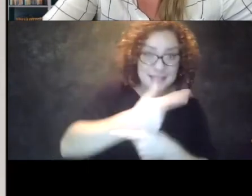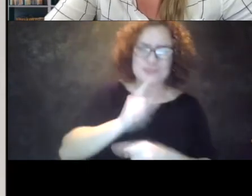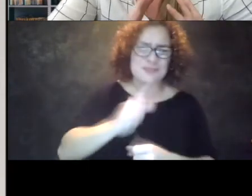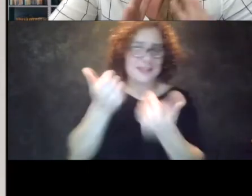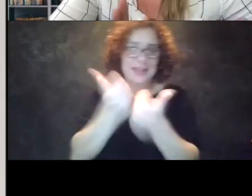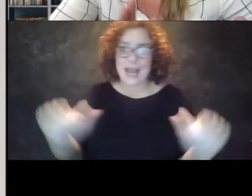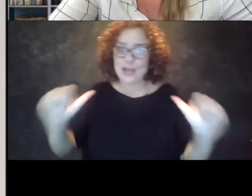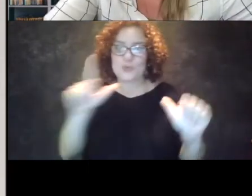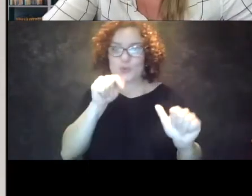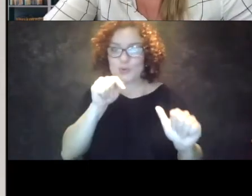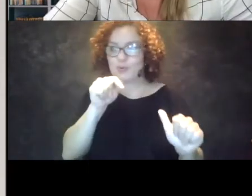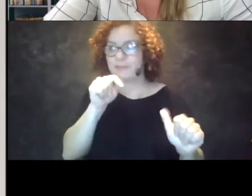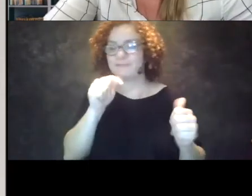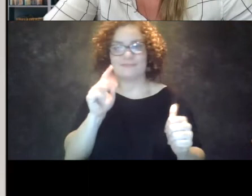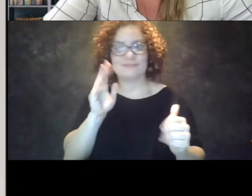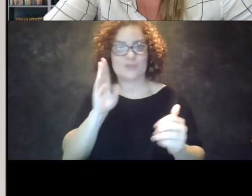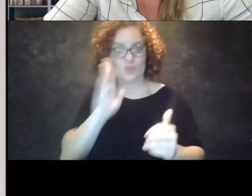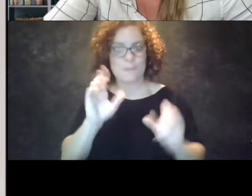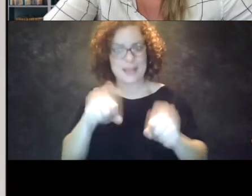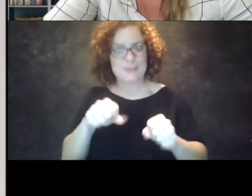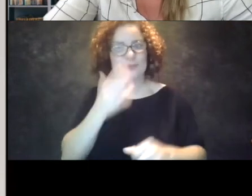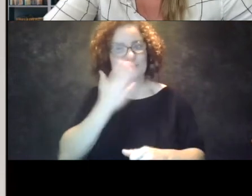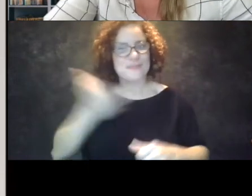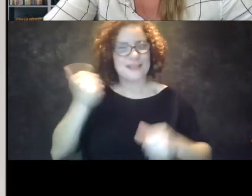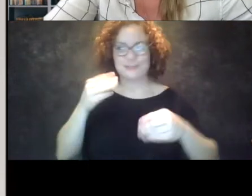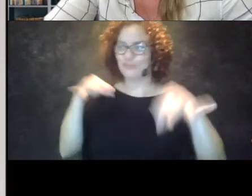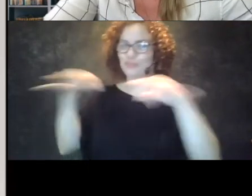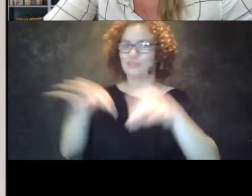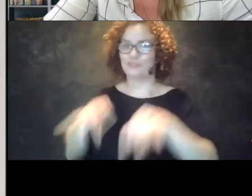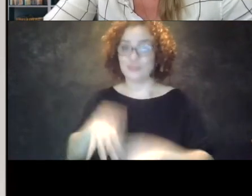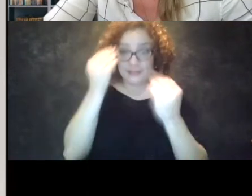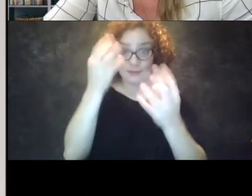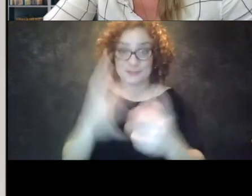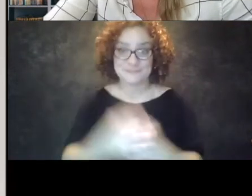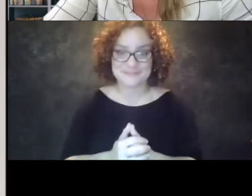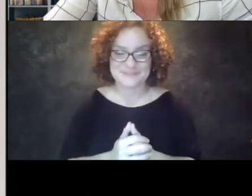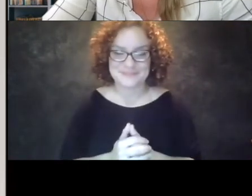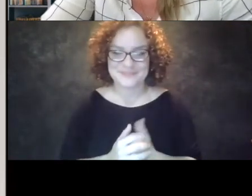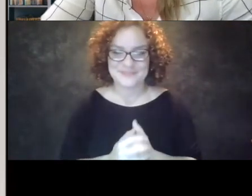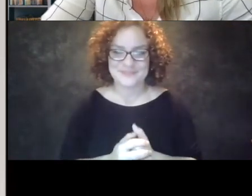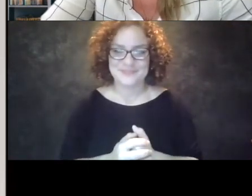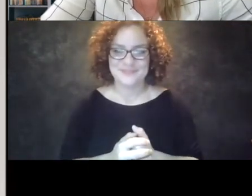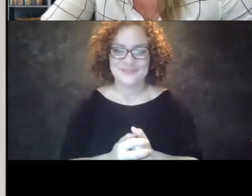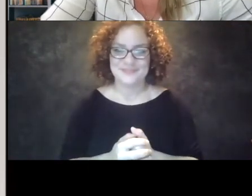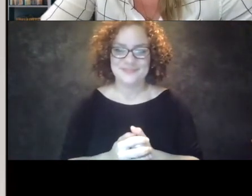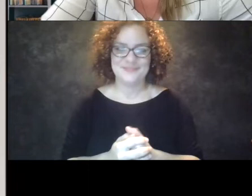is going to provide the information best. Great. Thank you. Okay, so connecting with